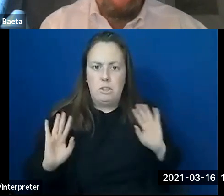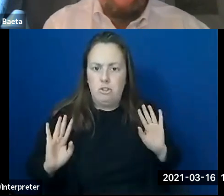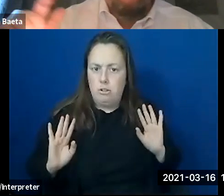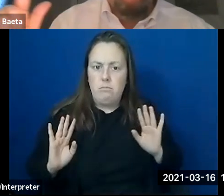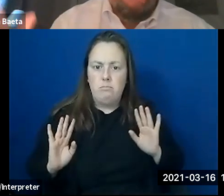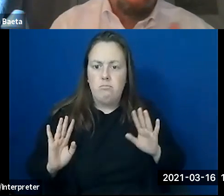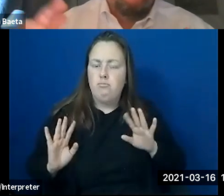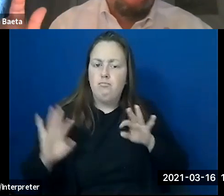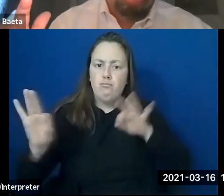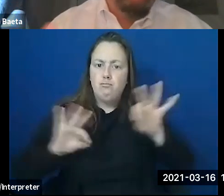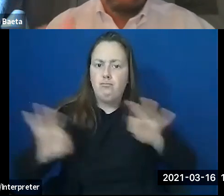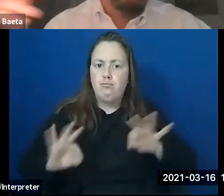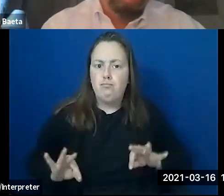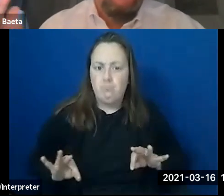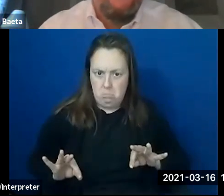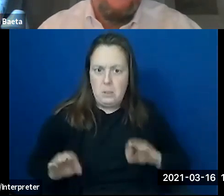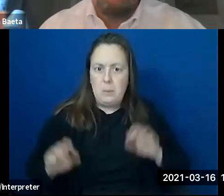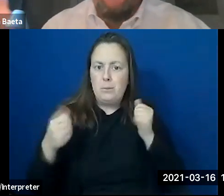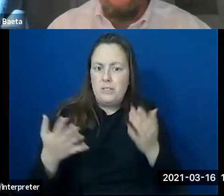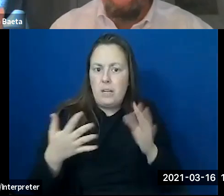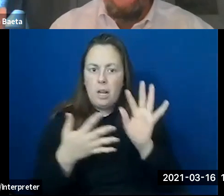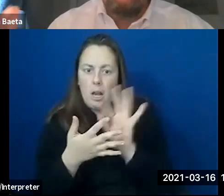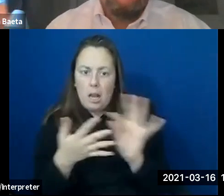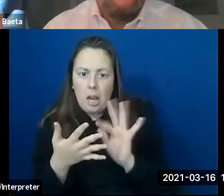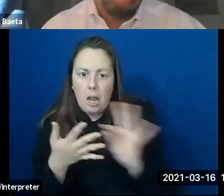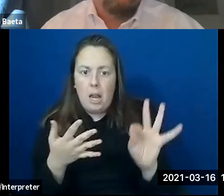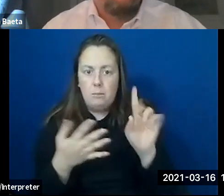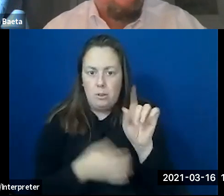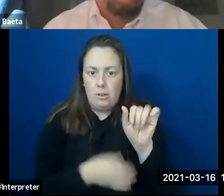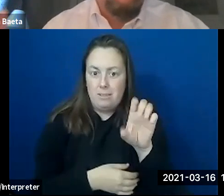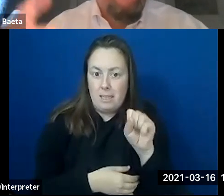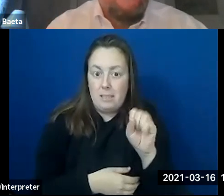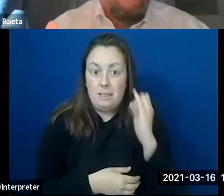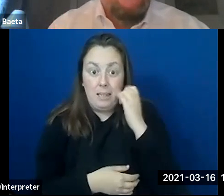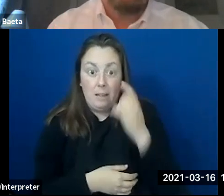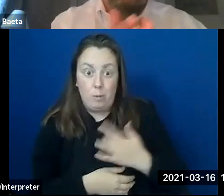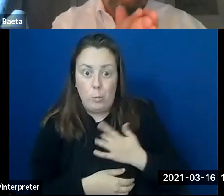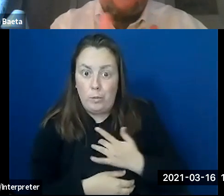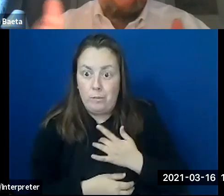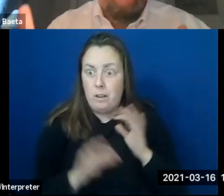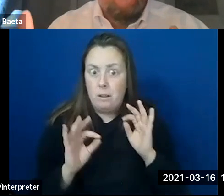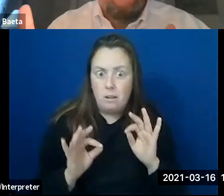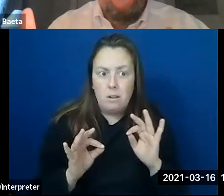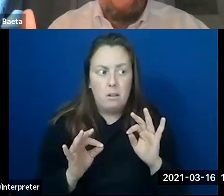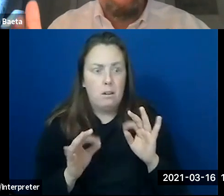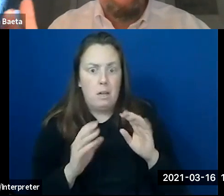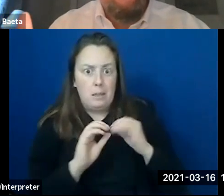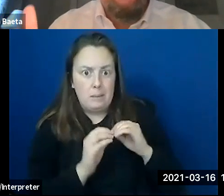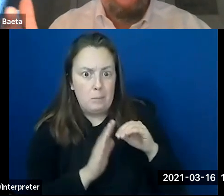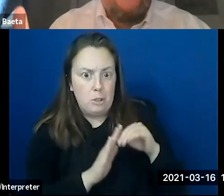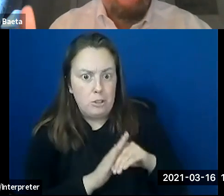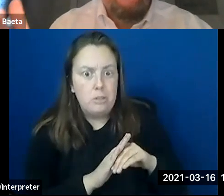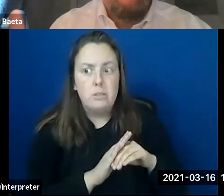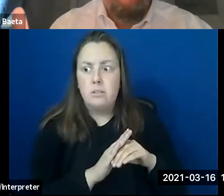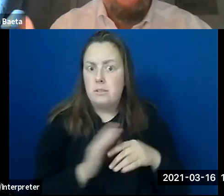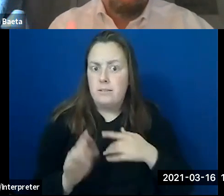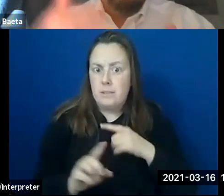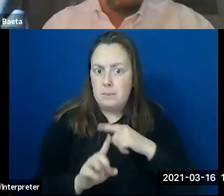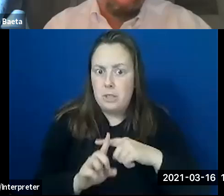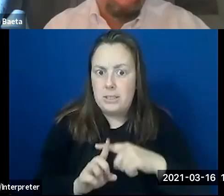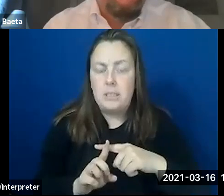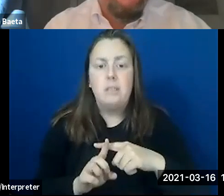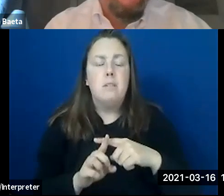Joseph Baeta: So that when you start to hear if things are really good and positive you say to yourself, you know what now i'm ready to come in, you get that four week window to learn your data and your information and make another decision.